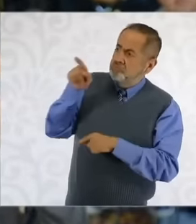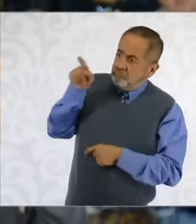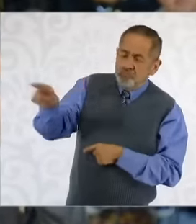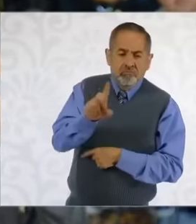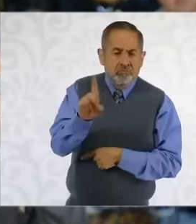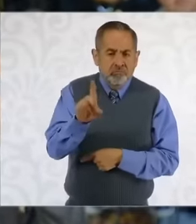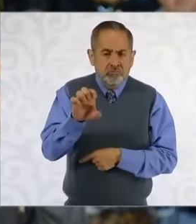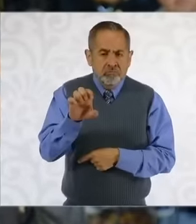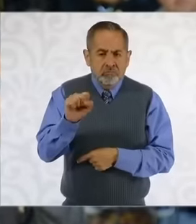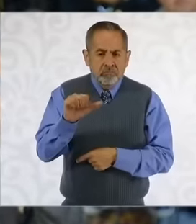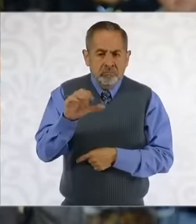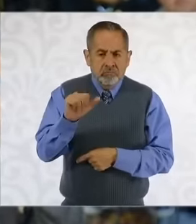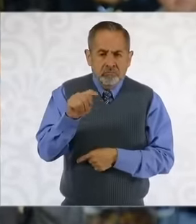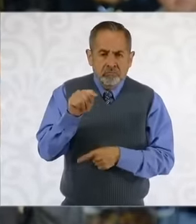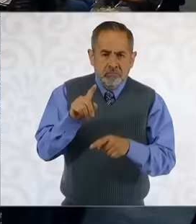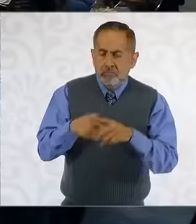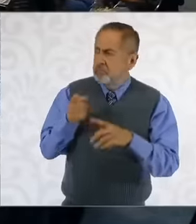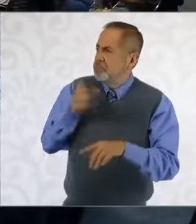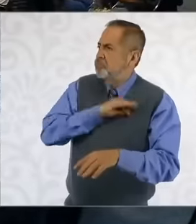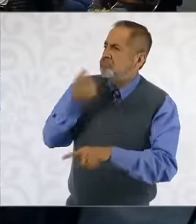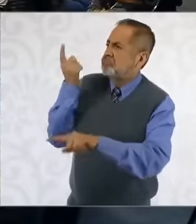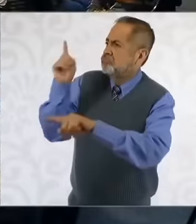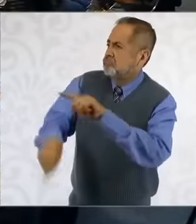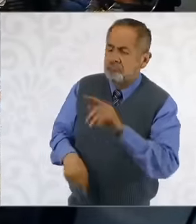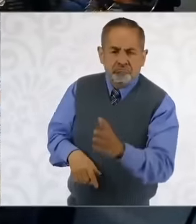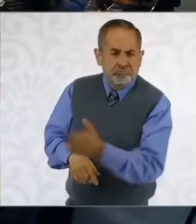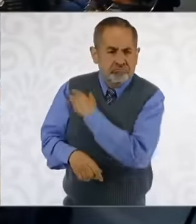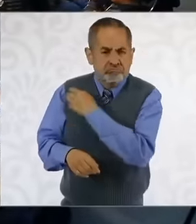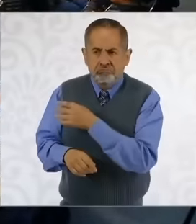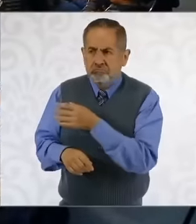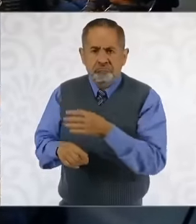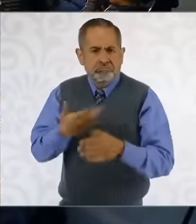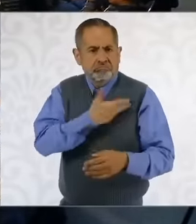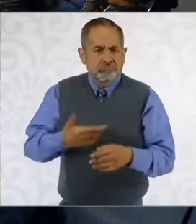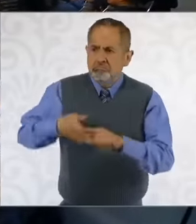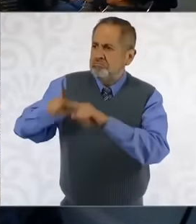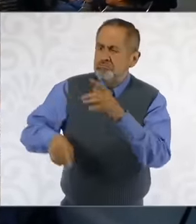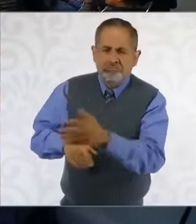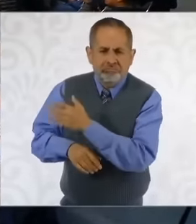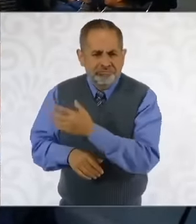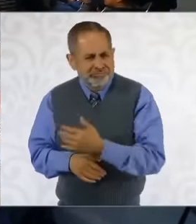remove your jurisdiction, they could be dismissed and I am only referring to what has happened towards the south